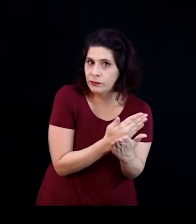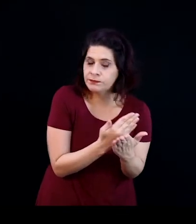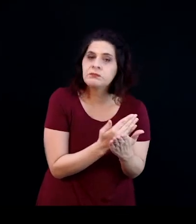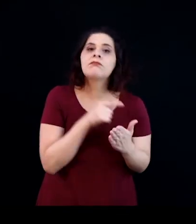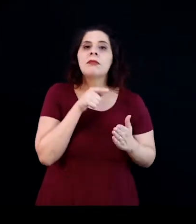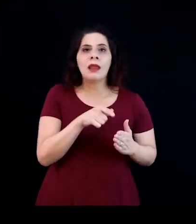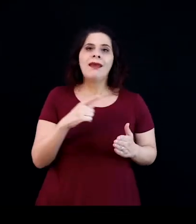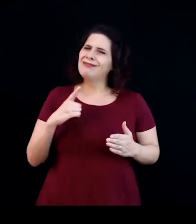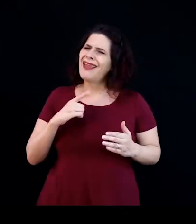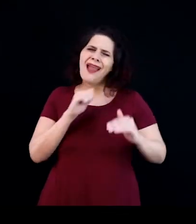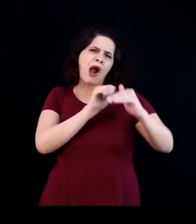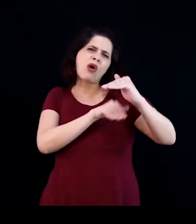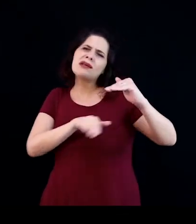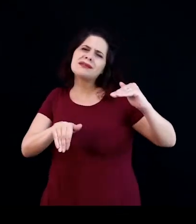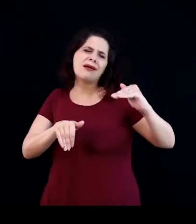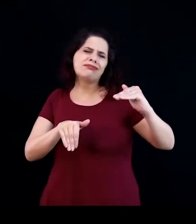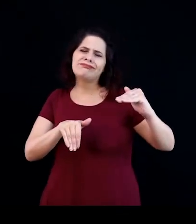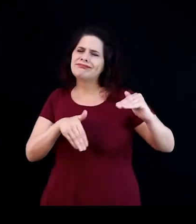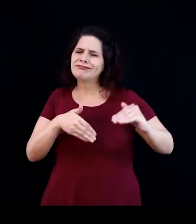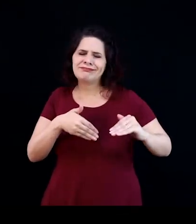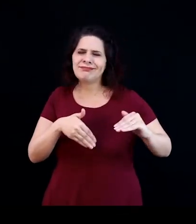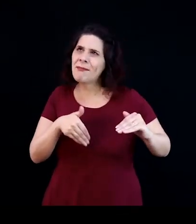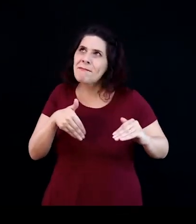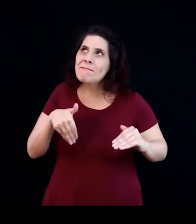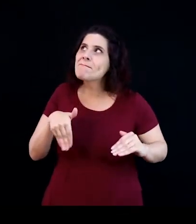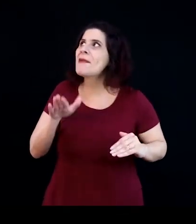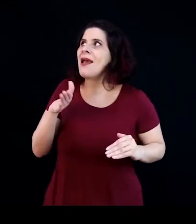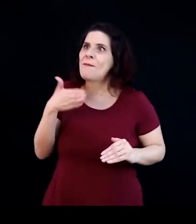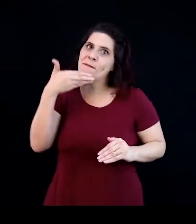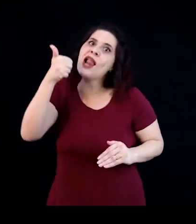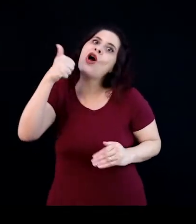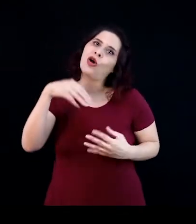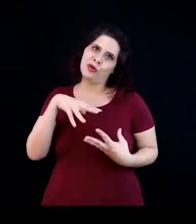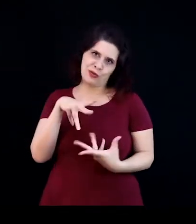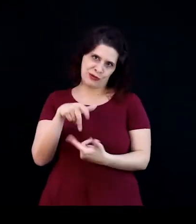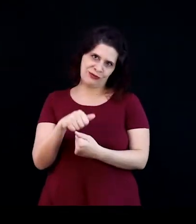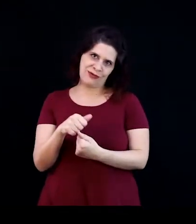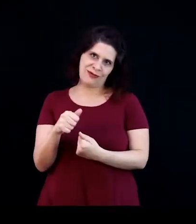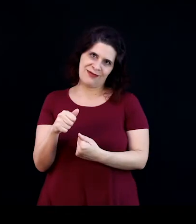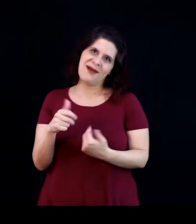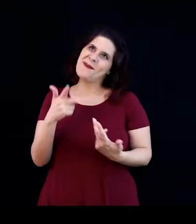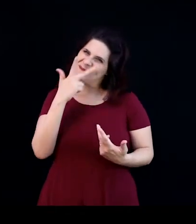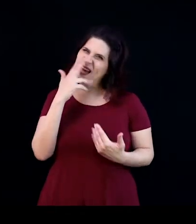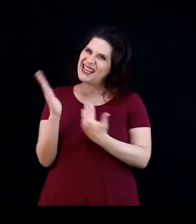and they have one of the best... I can almost say the best collection in the world.